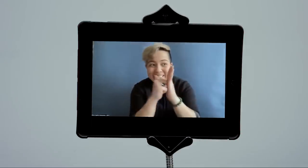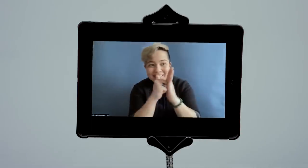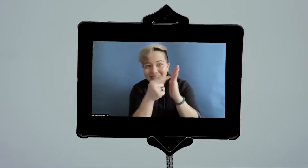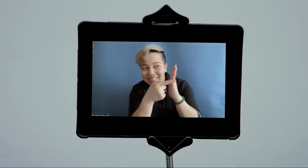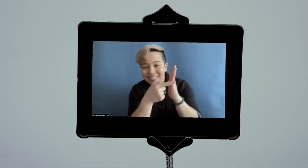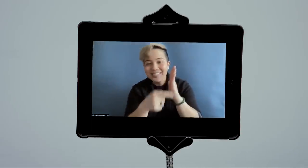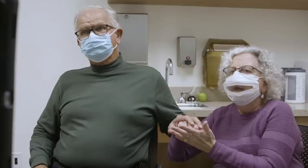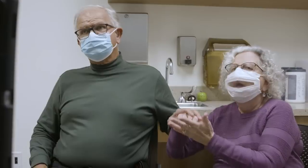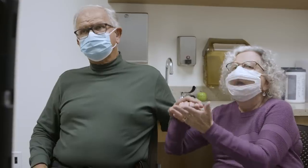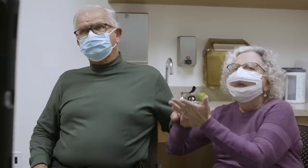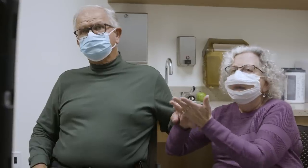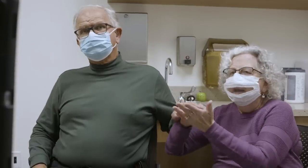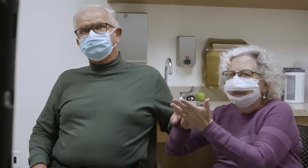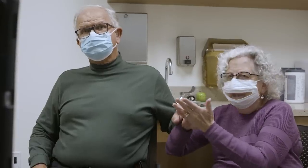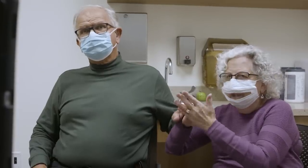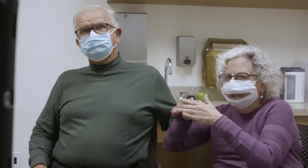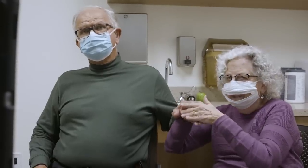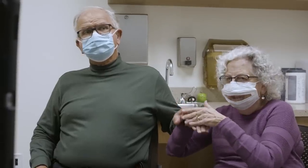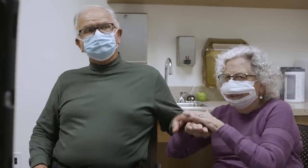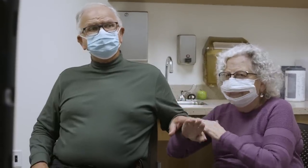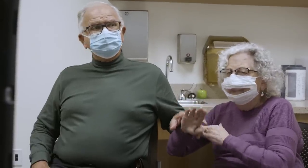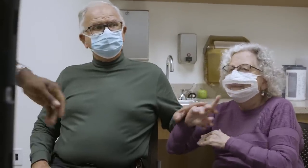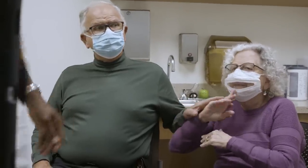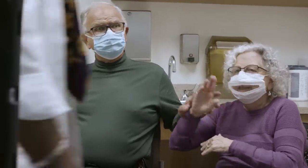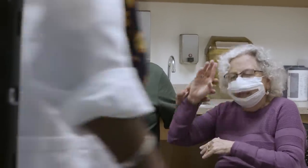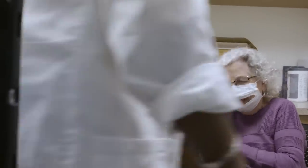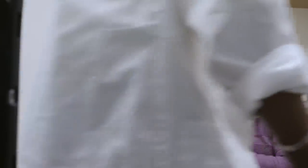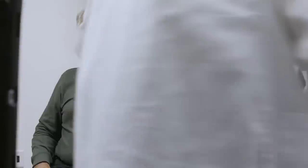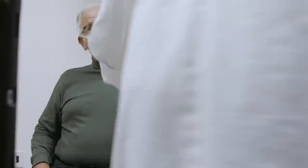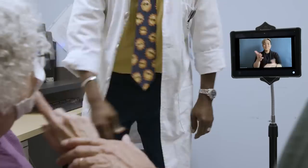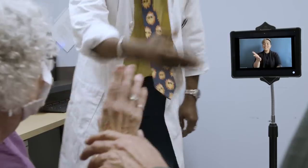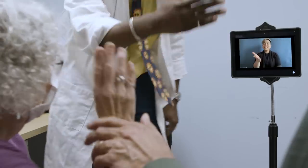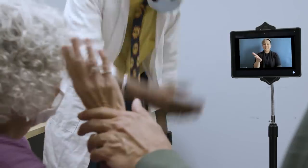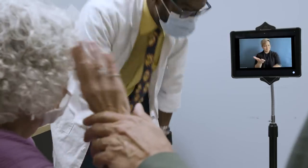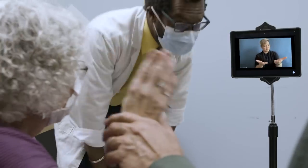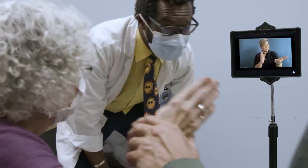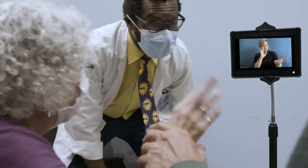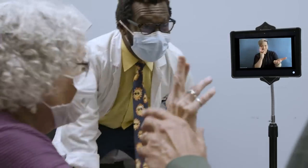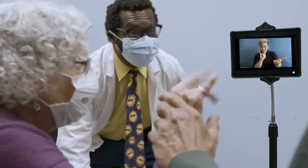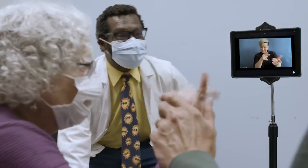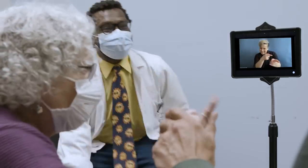[Door opens] Hello, Ruby! And this must be Ray?